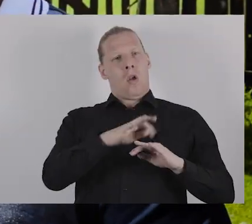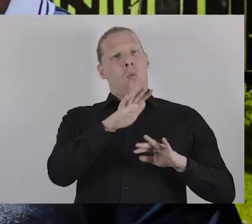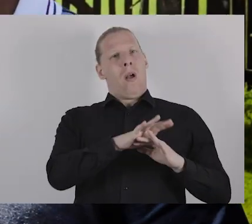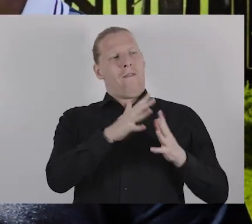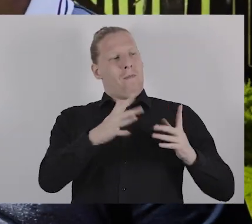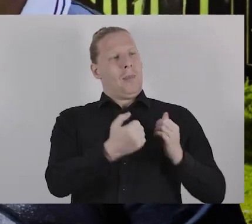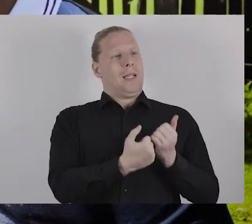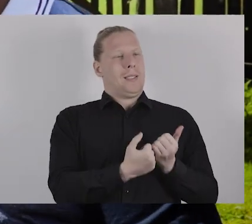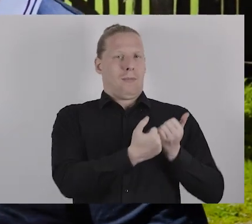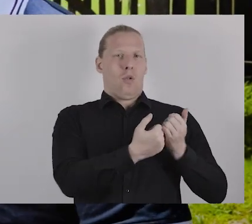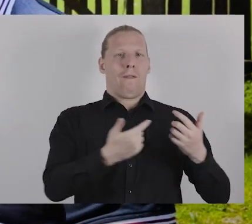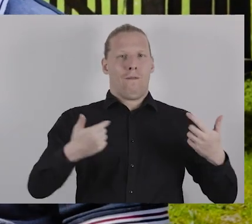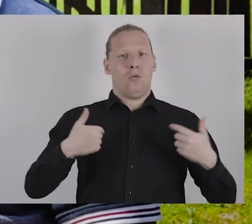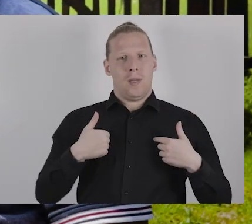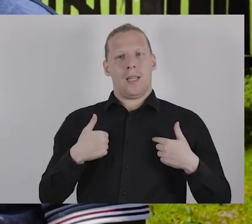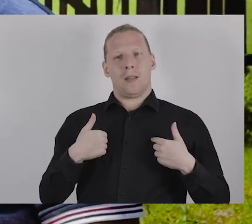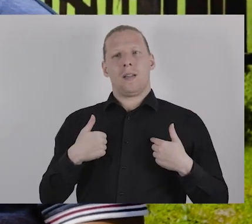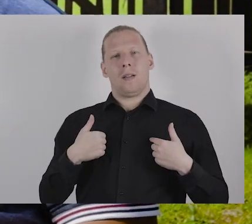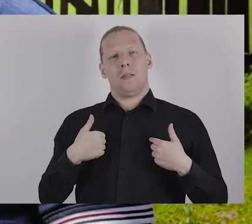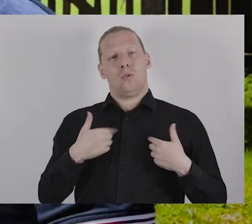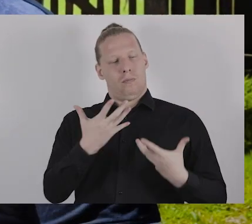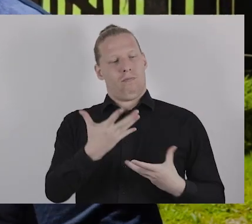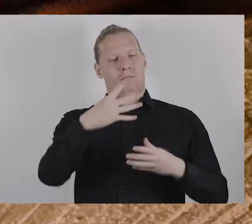You know? Cos my wife has been a really big push,